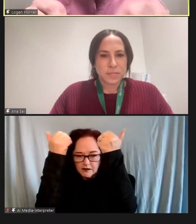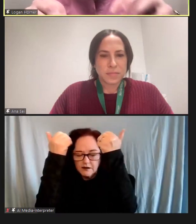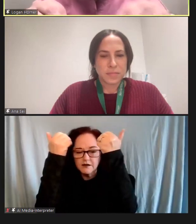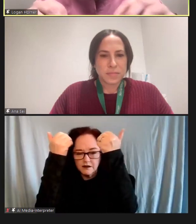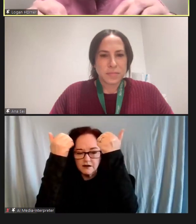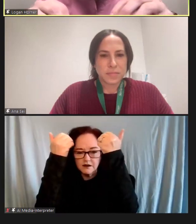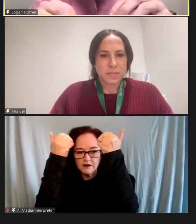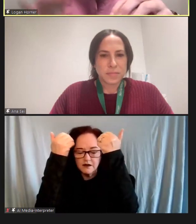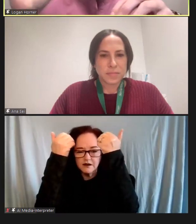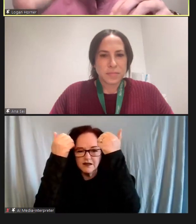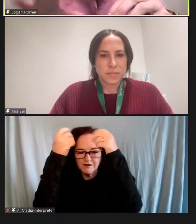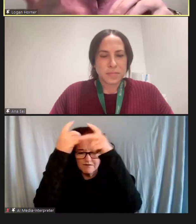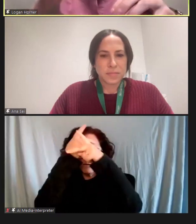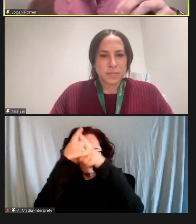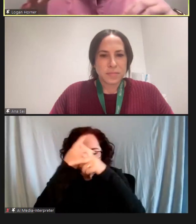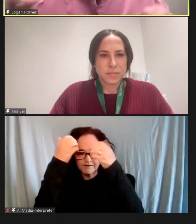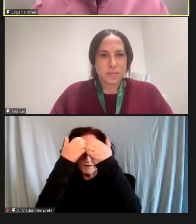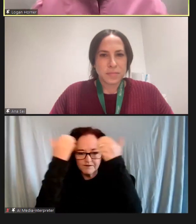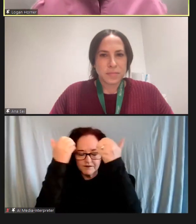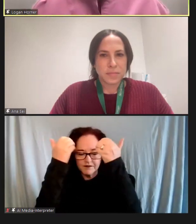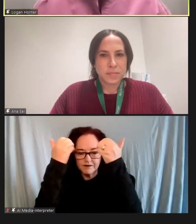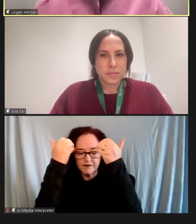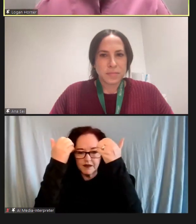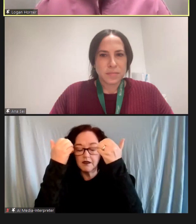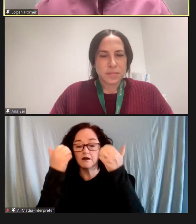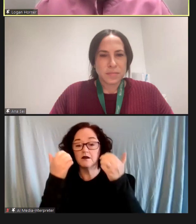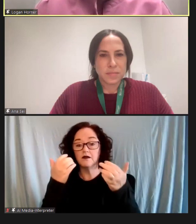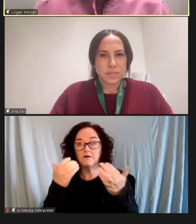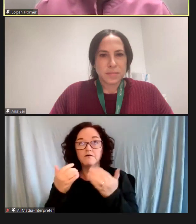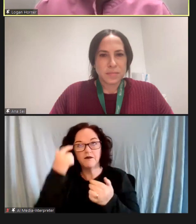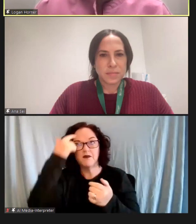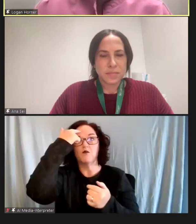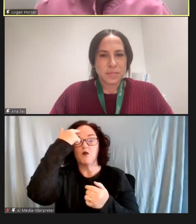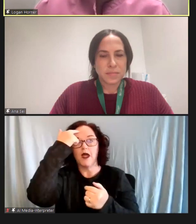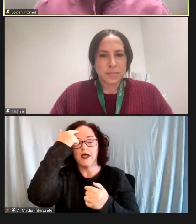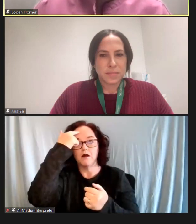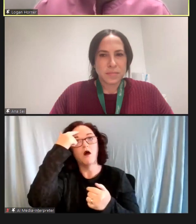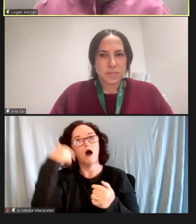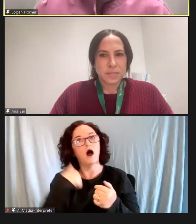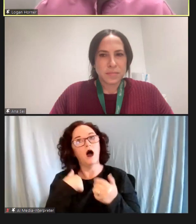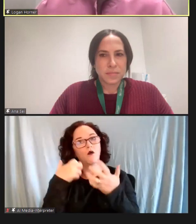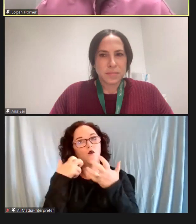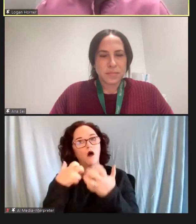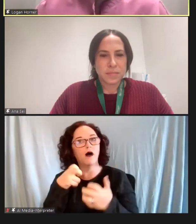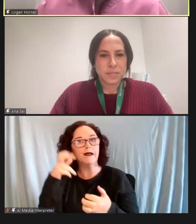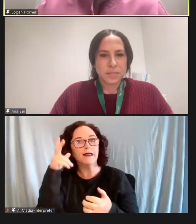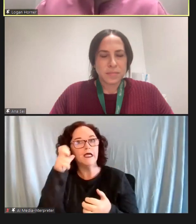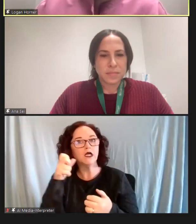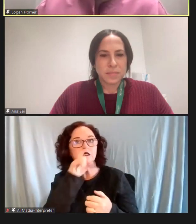listen to the speech and I want to ignore the noise it's easier right